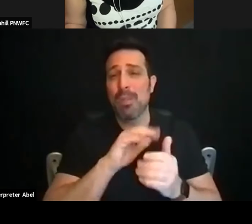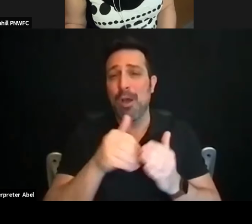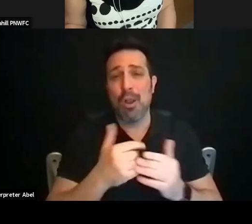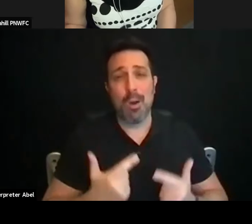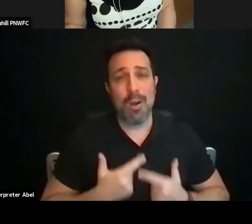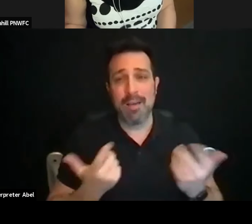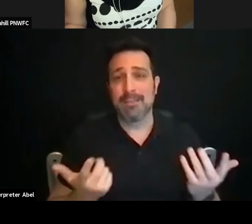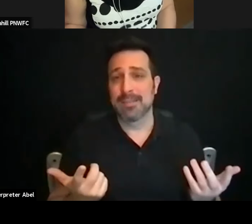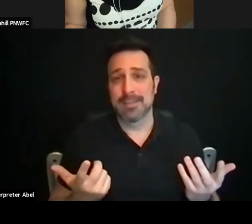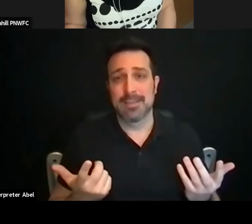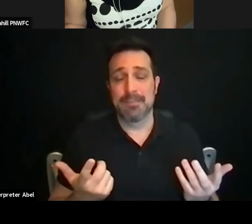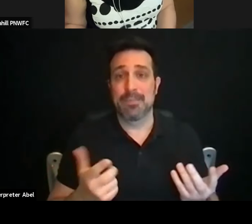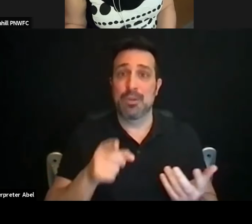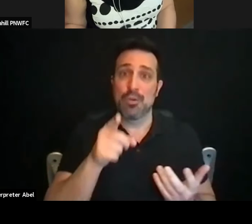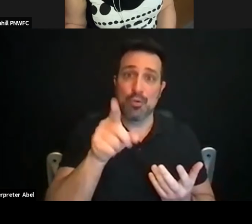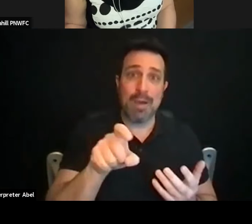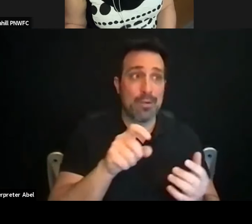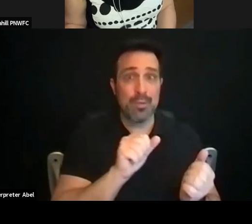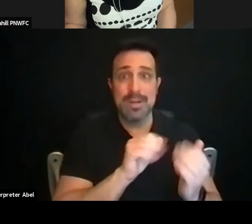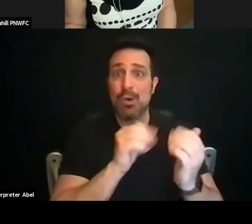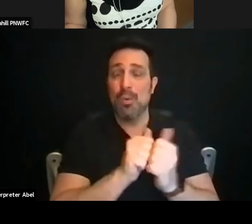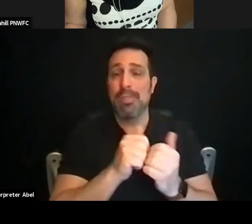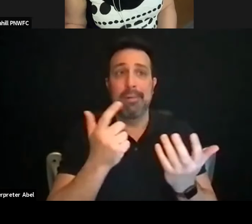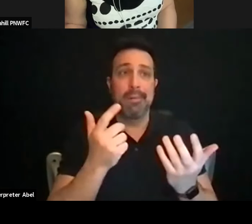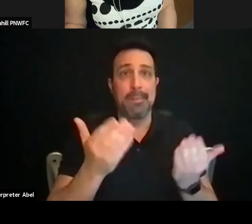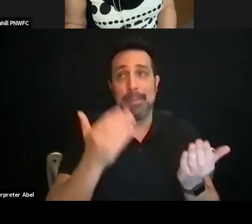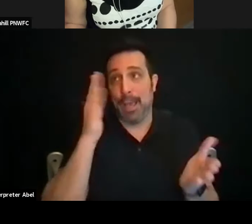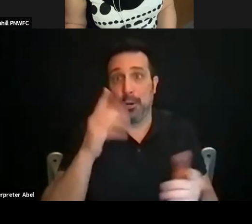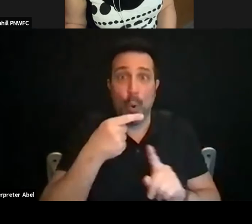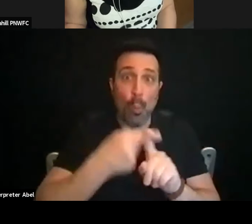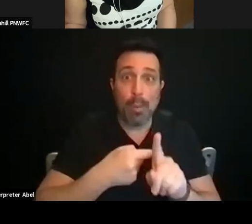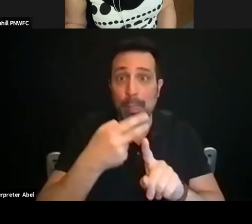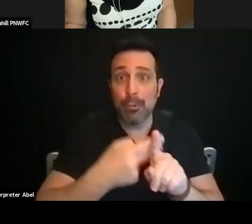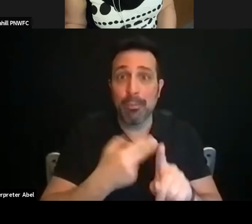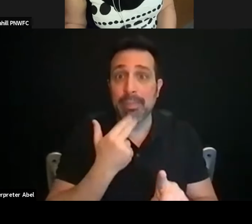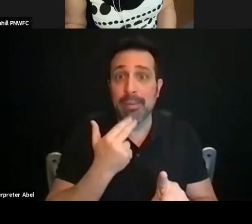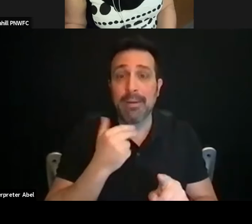segment of people and here's the thing. The people that are in all of these communities that are coming up with these ideas, we dealt